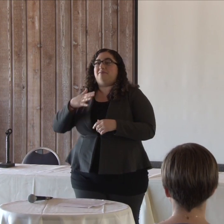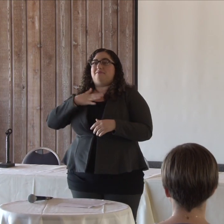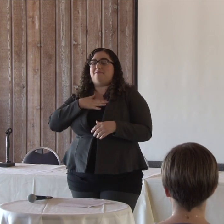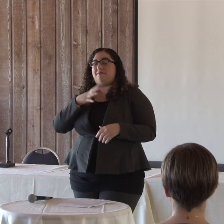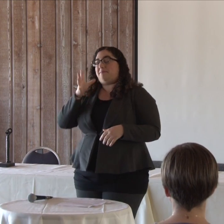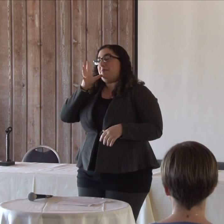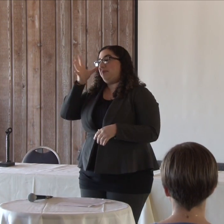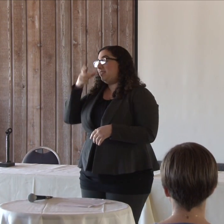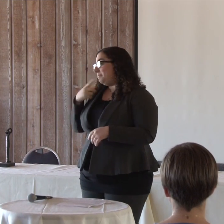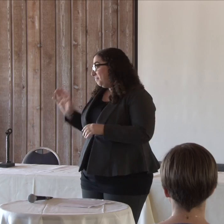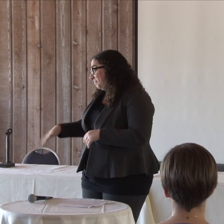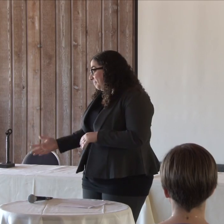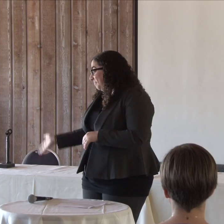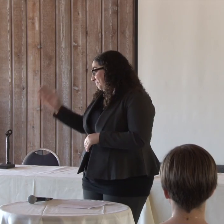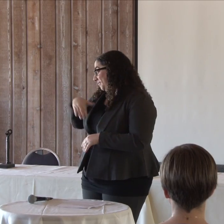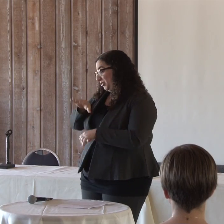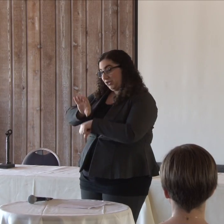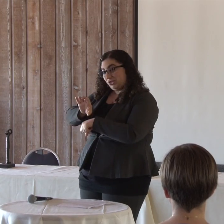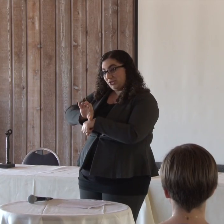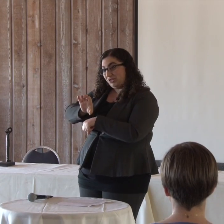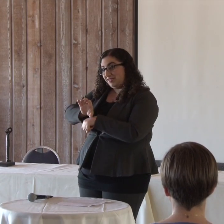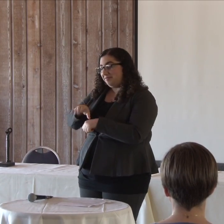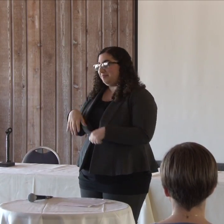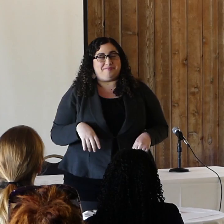it's because you are demonic or a spawn of Satan.